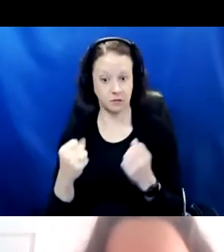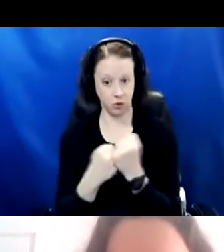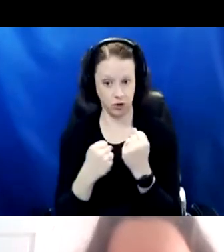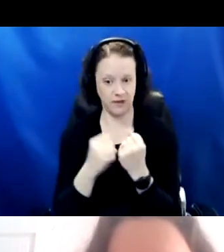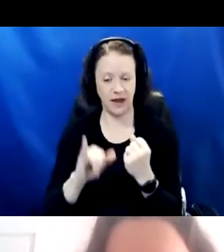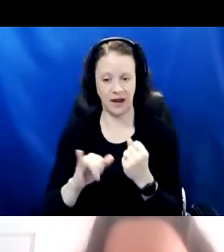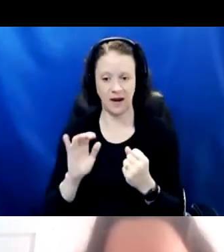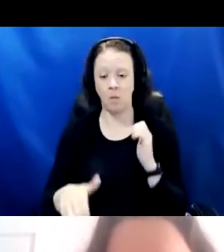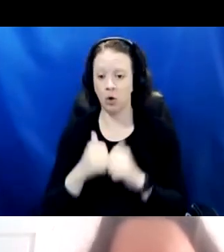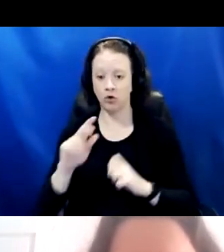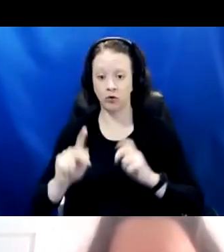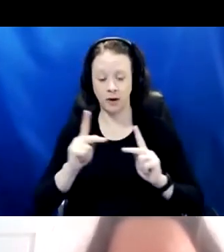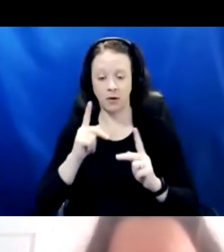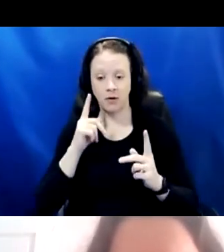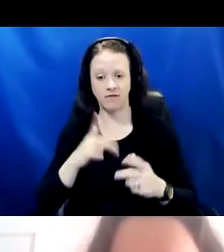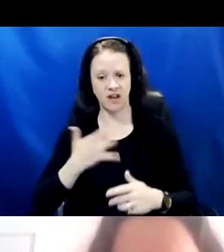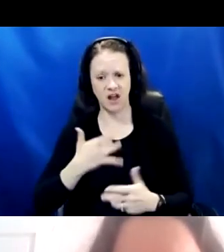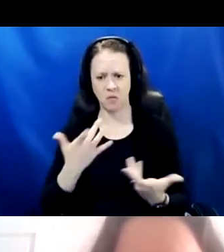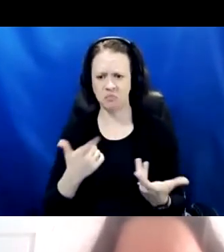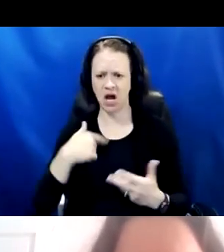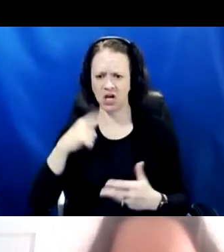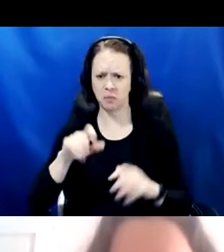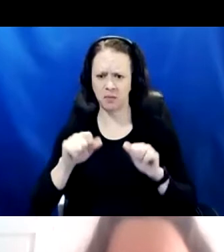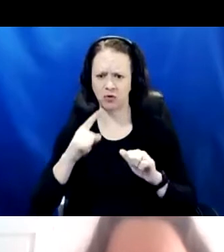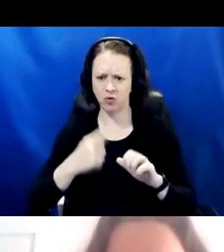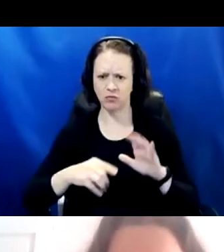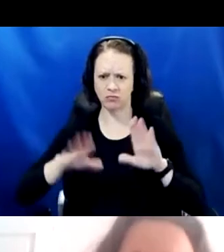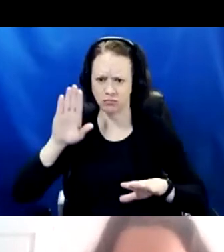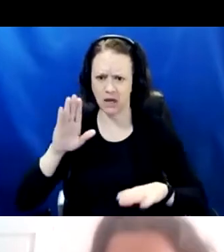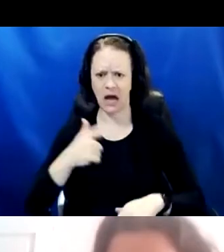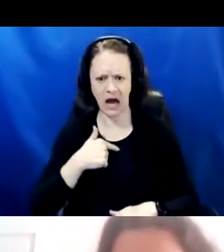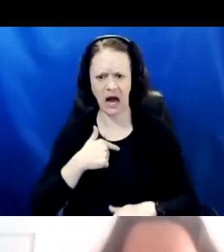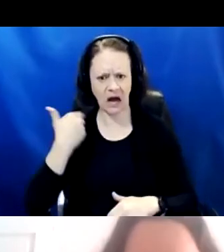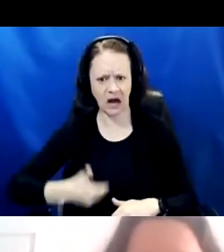that we should allow people to do self-attestation so we were happy, we are happy about this.